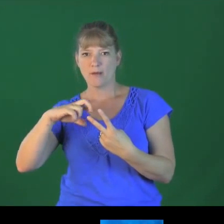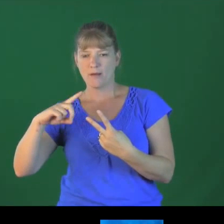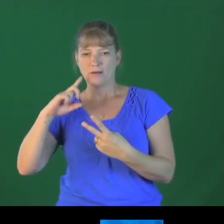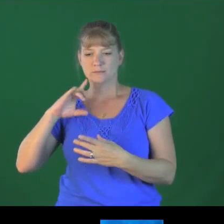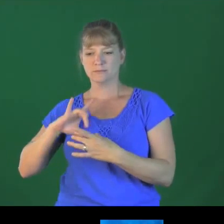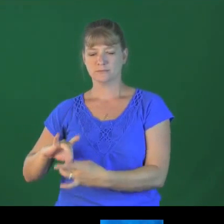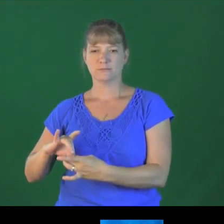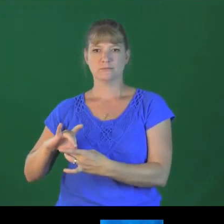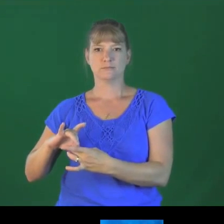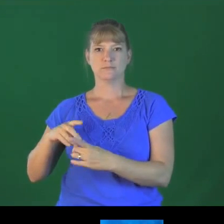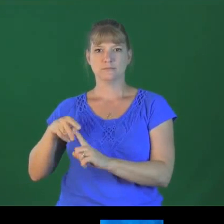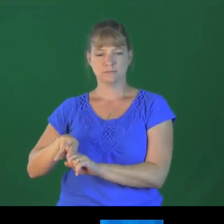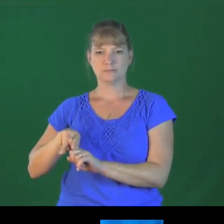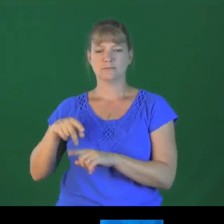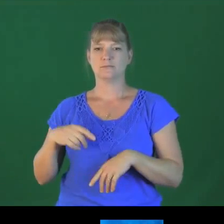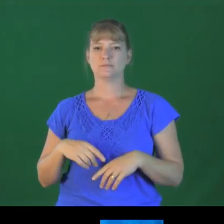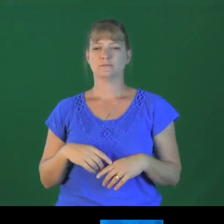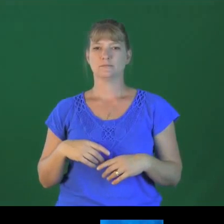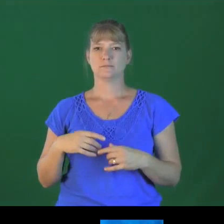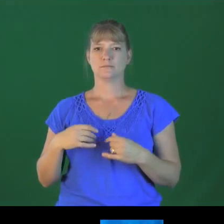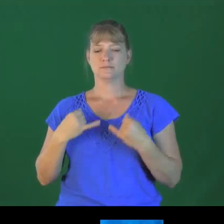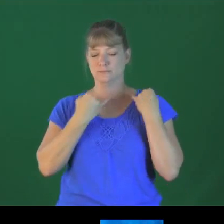The wire around the neck